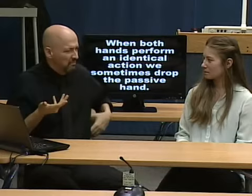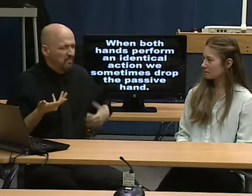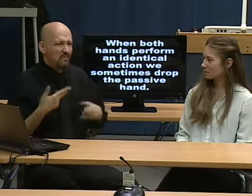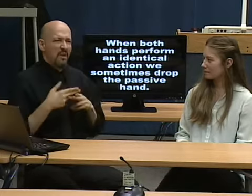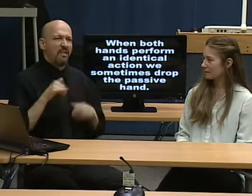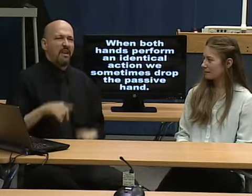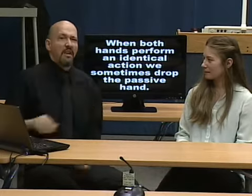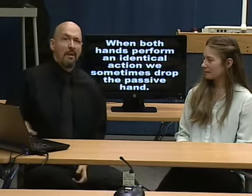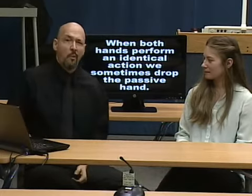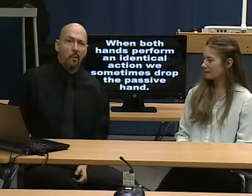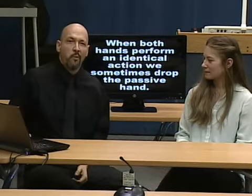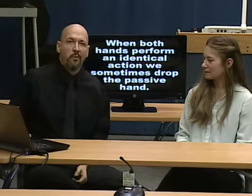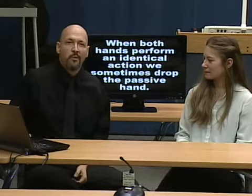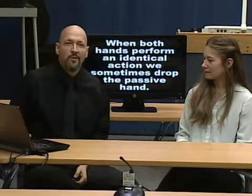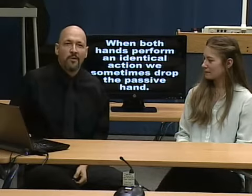What is that called?